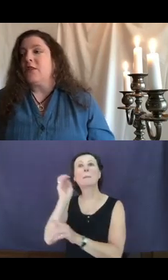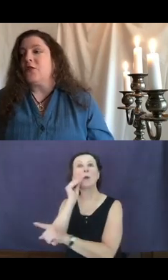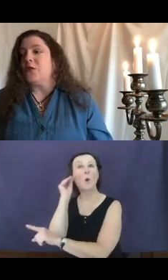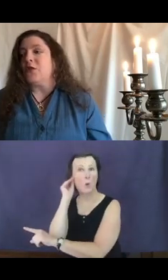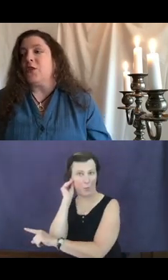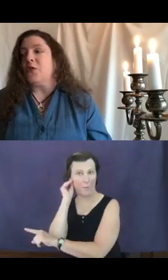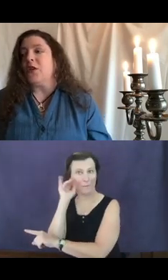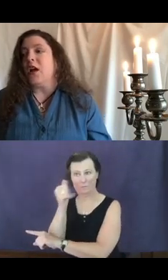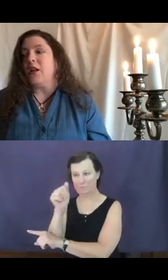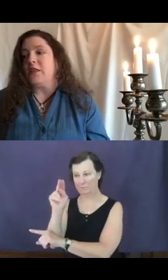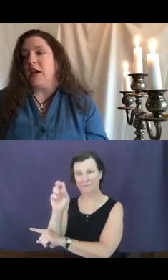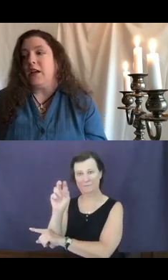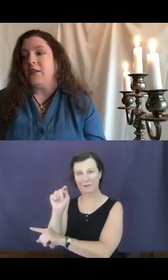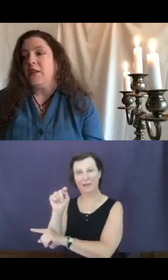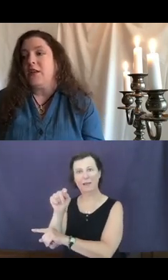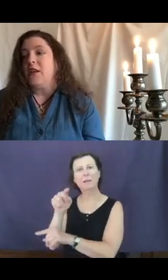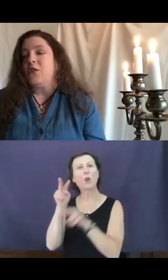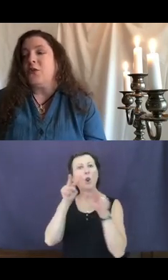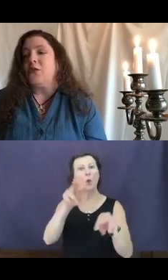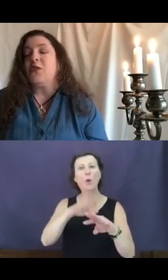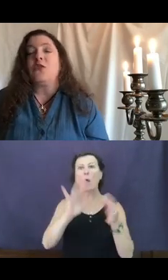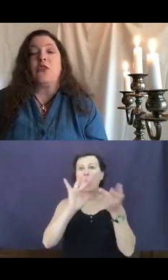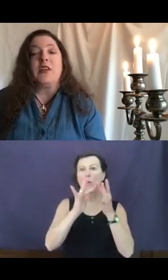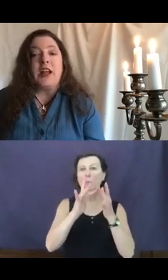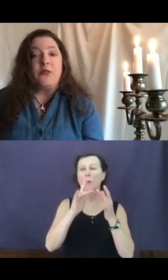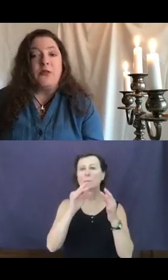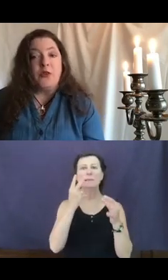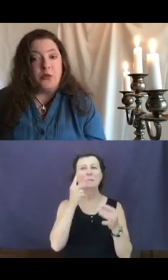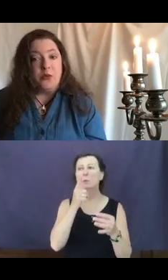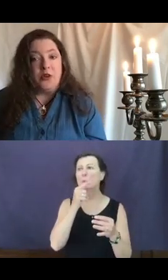to see who to contact to assist her in getting food,